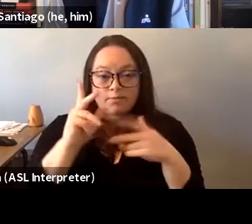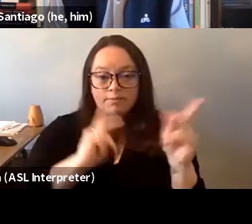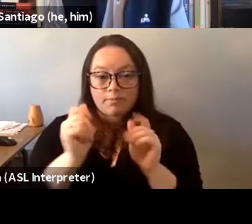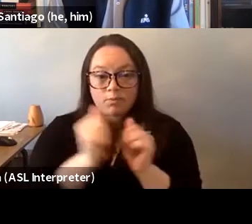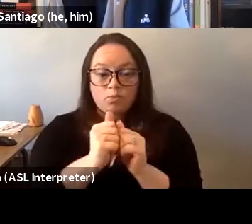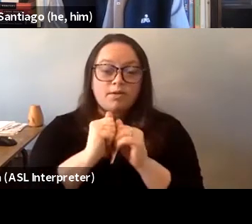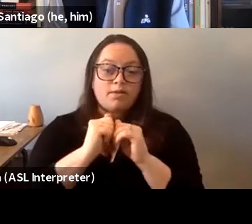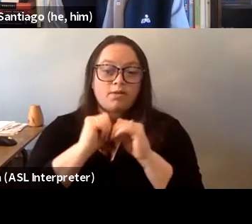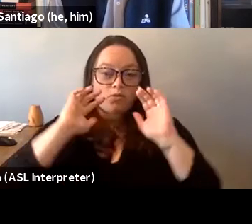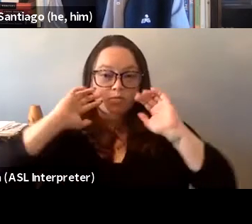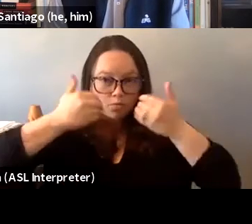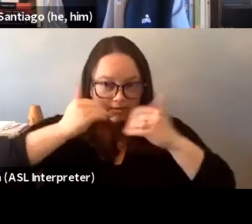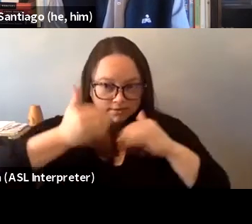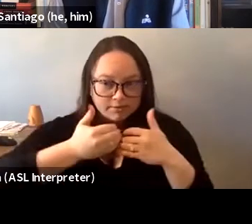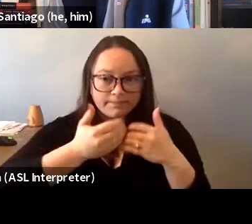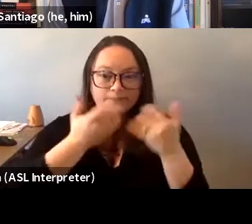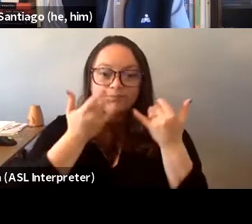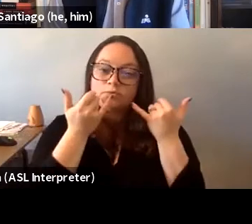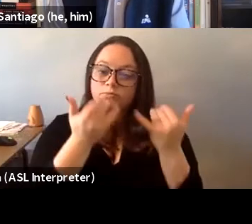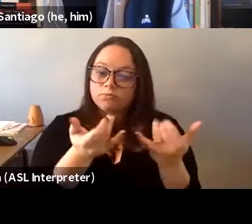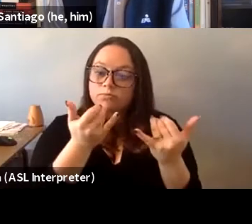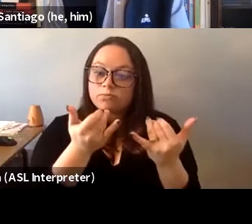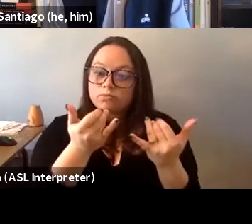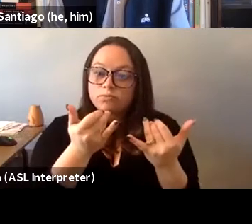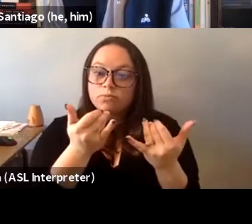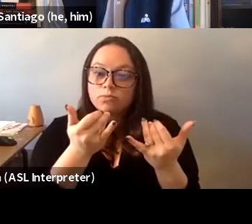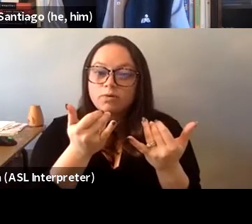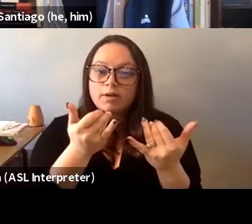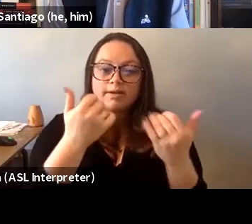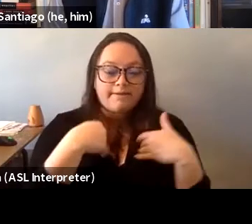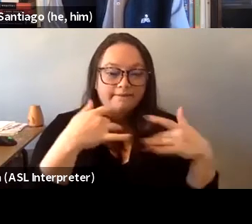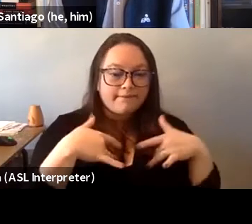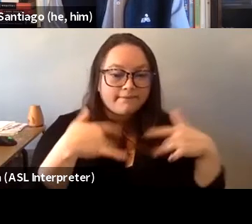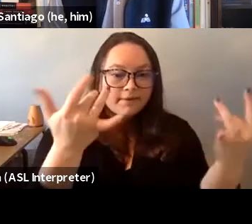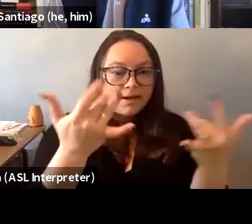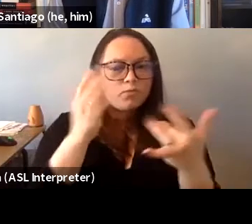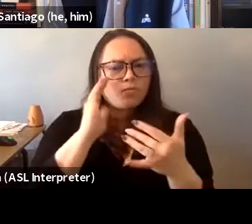for some people on the spectrum to fall in love, what it's like